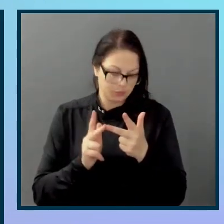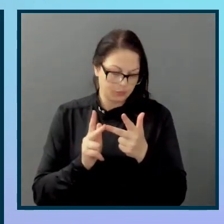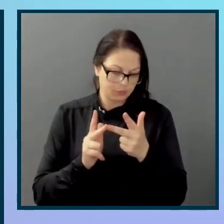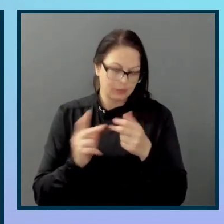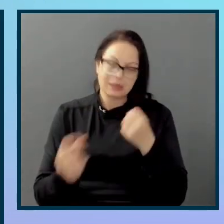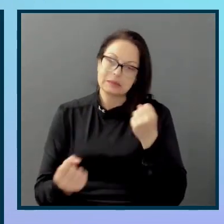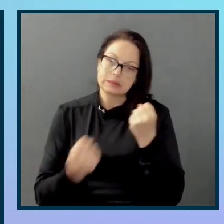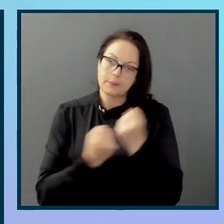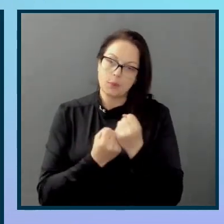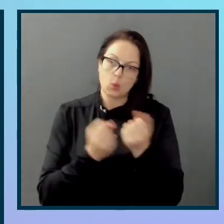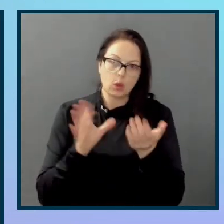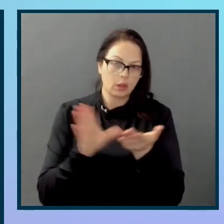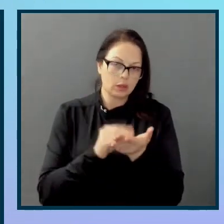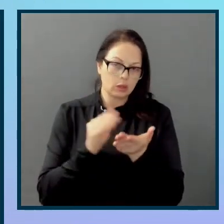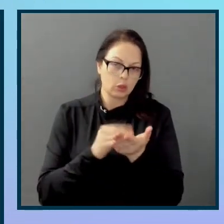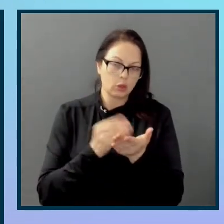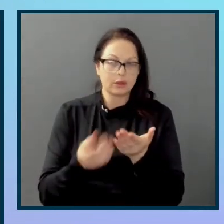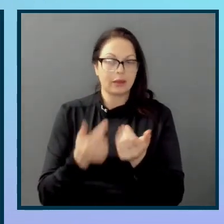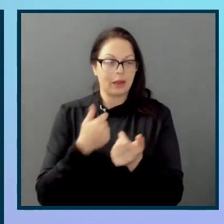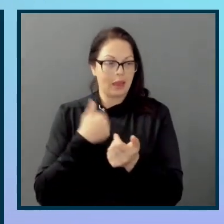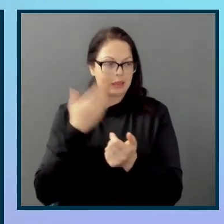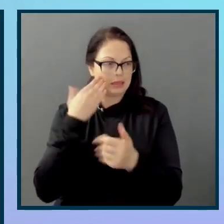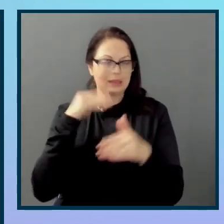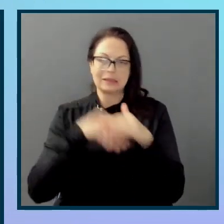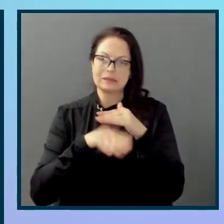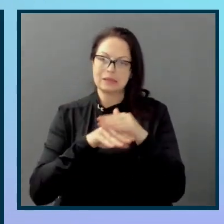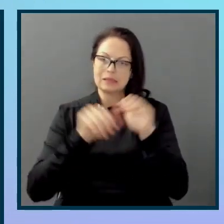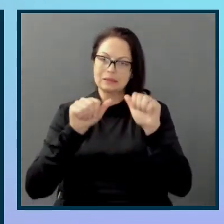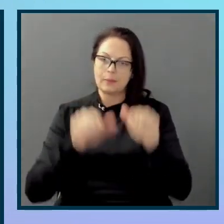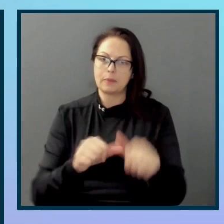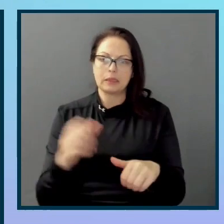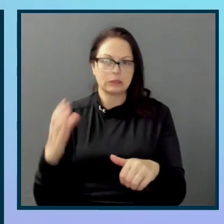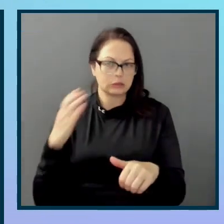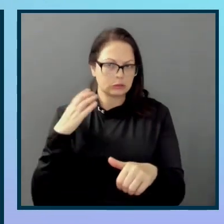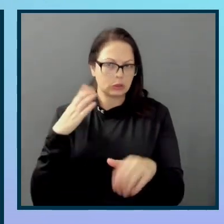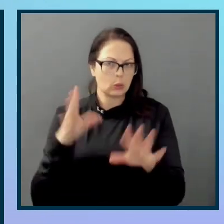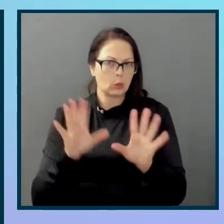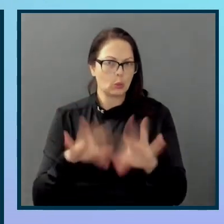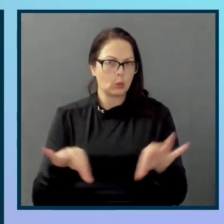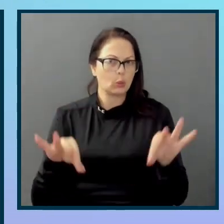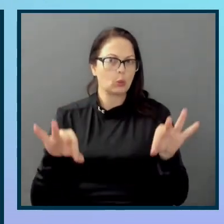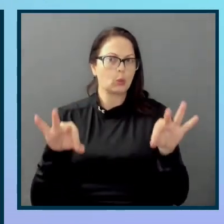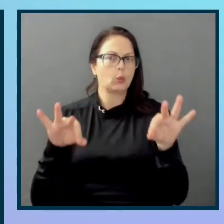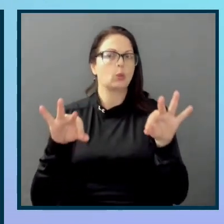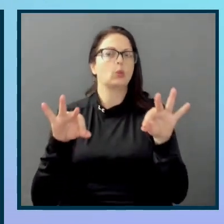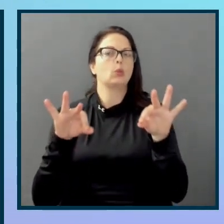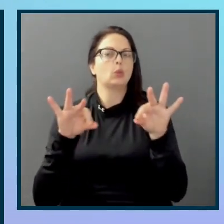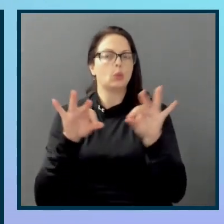And I think accessibility coaches are one of the most important things you can do to bring the into the team,